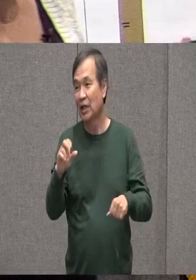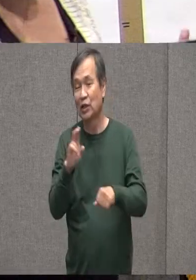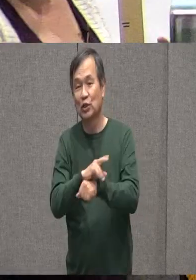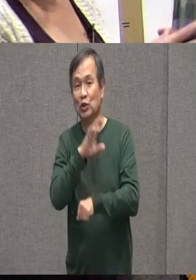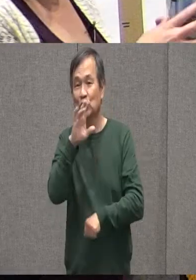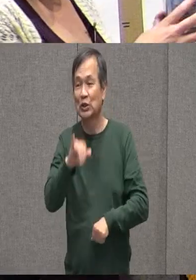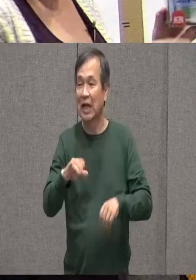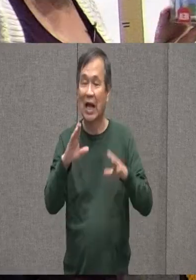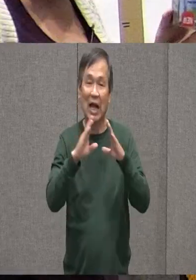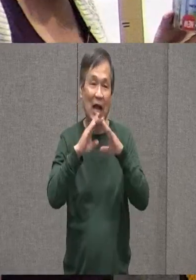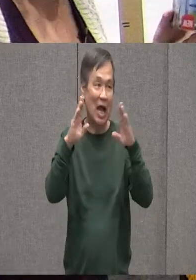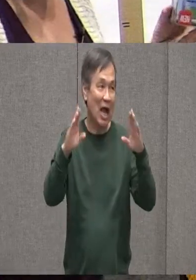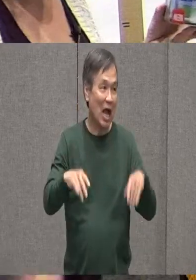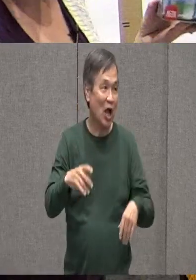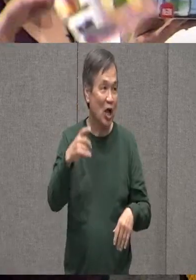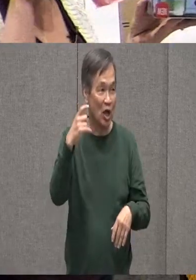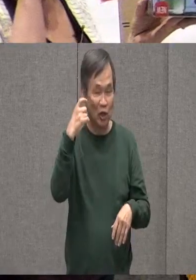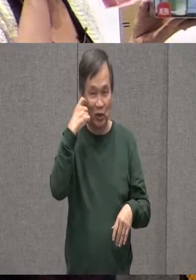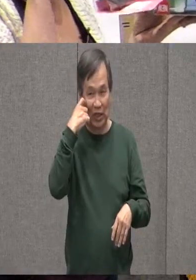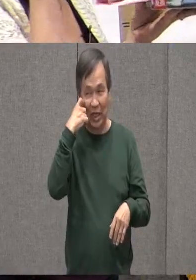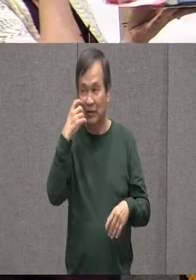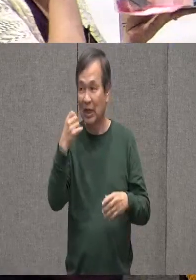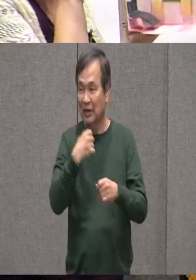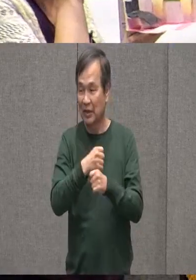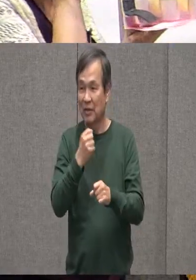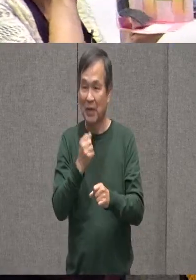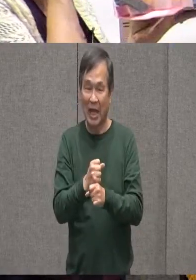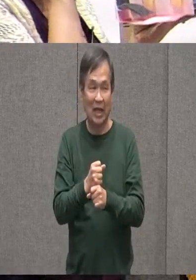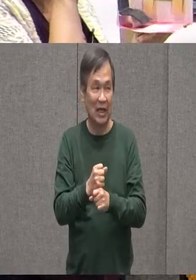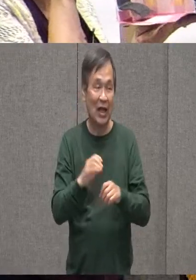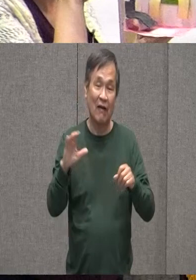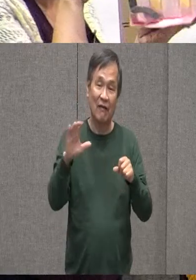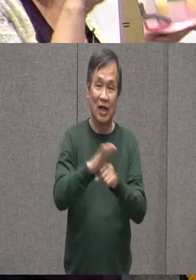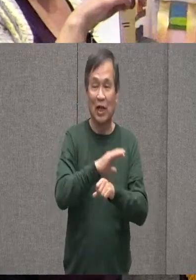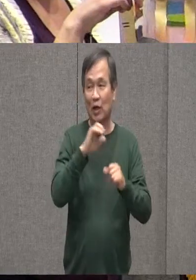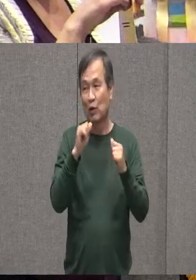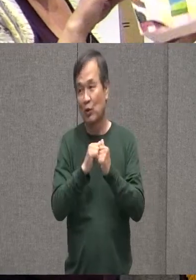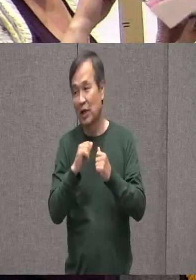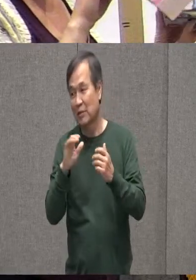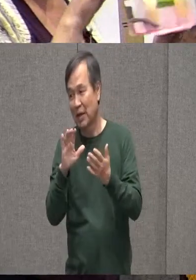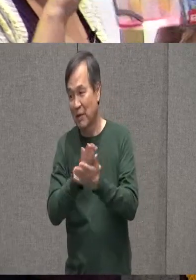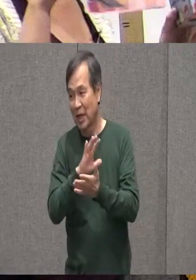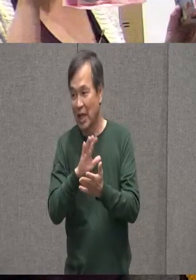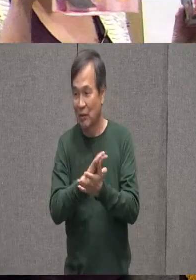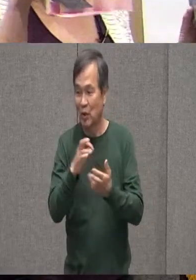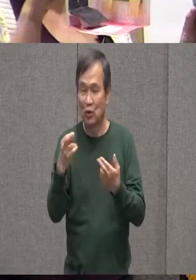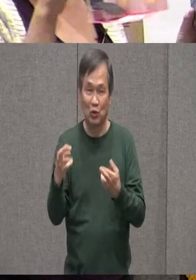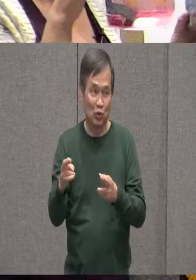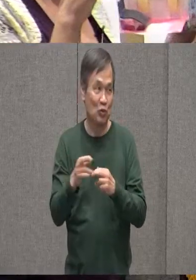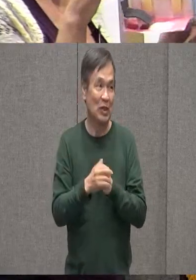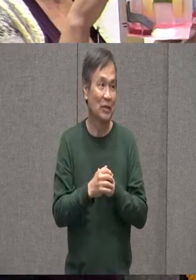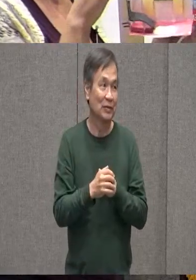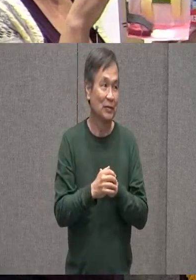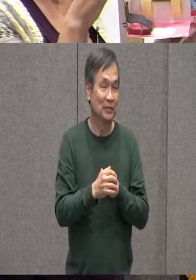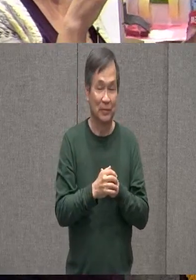that I was talking about making earlier and I could fill it with my little paper rooms so that Chewbacca had a fun little bed to sit in.